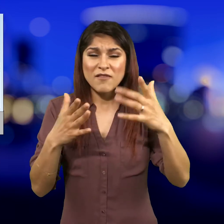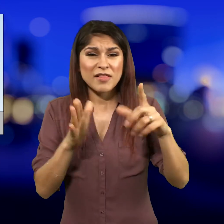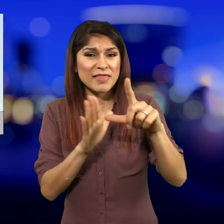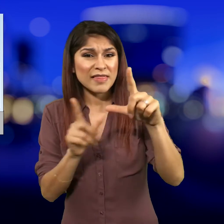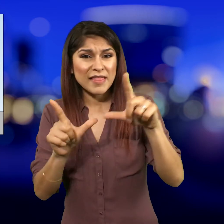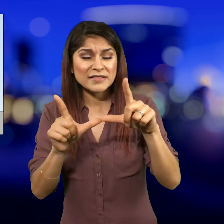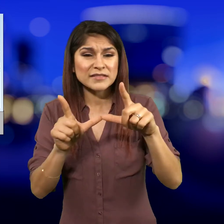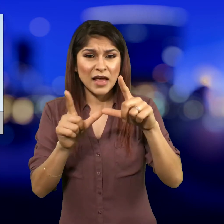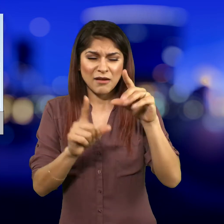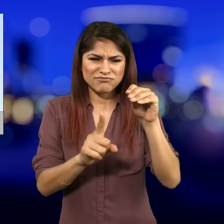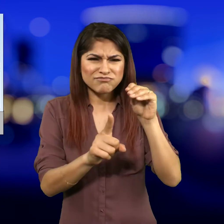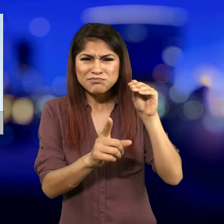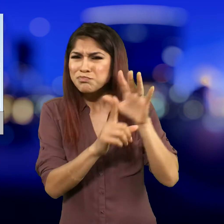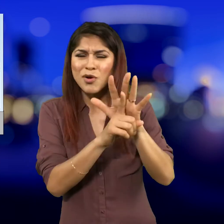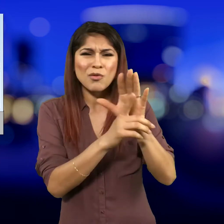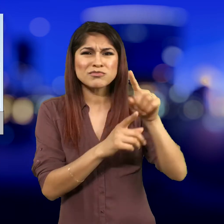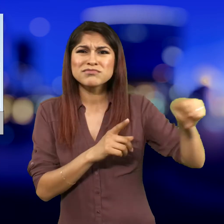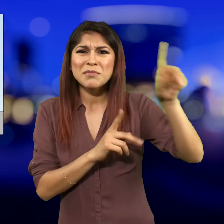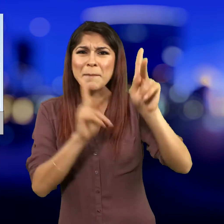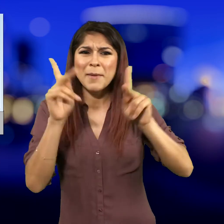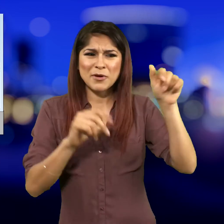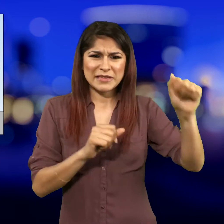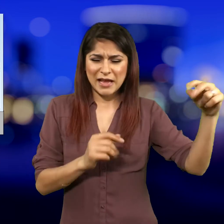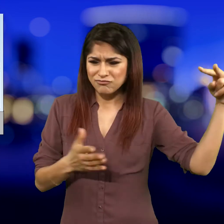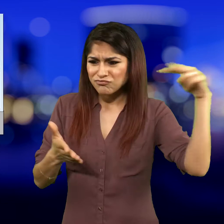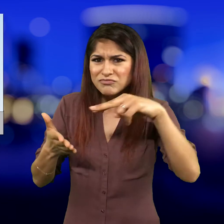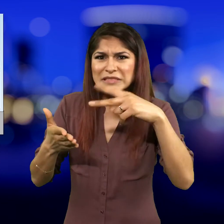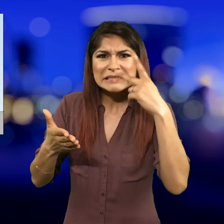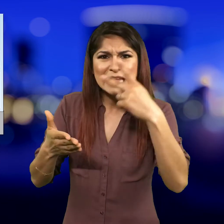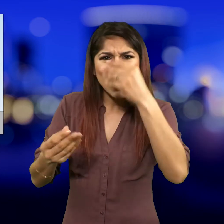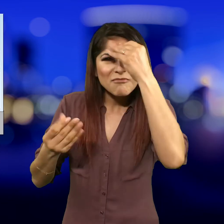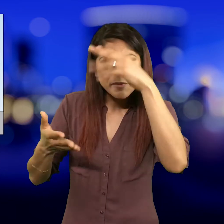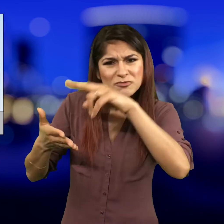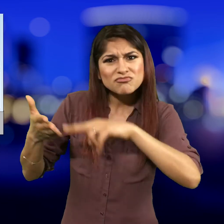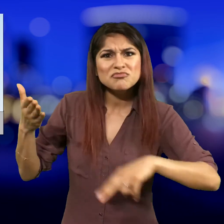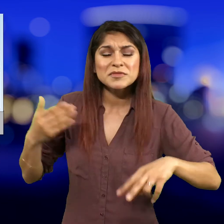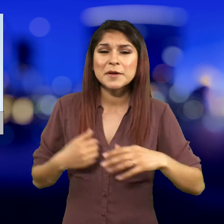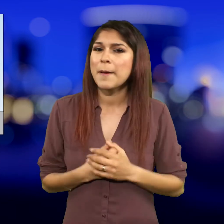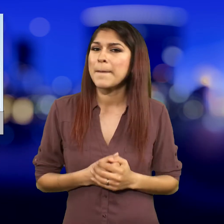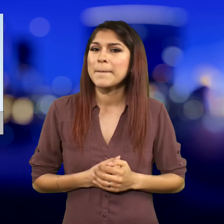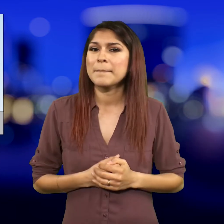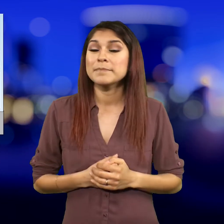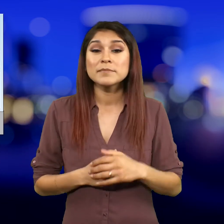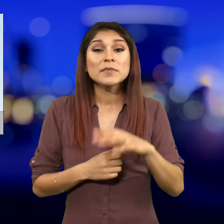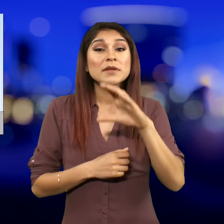and driver's license numbers exposed.